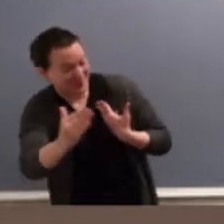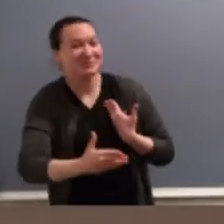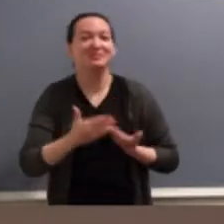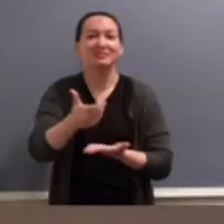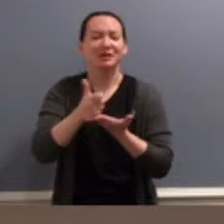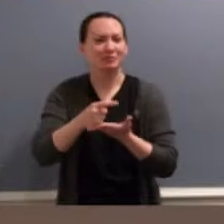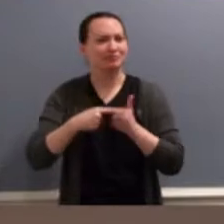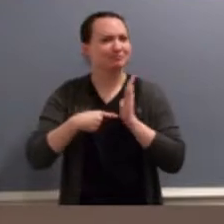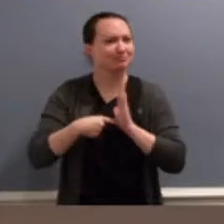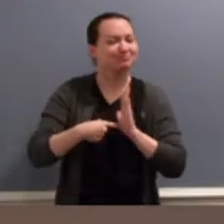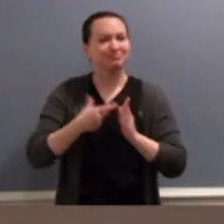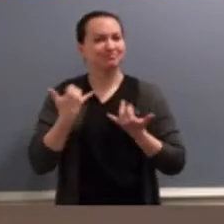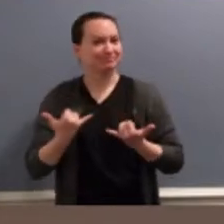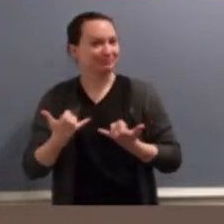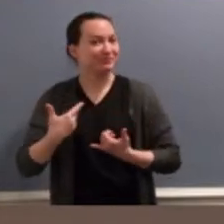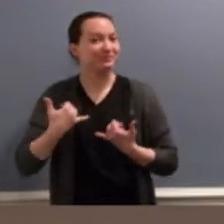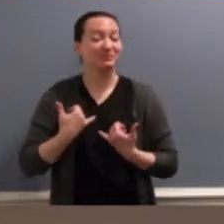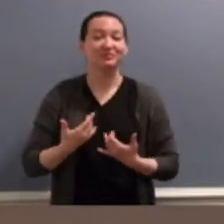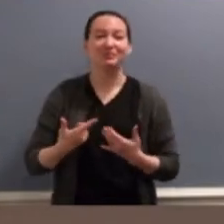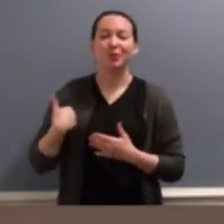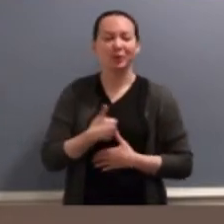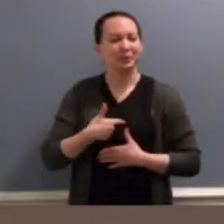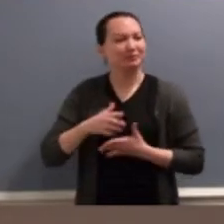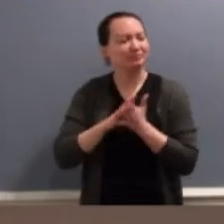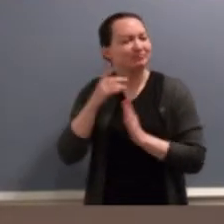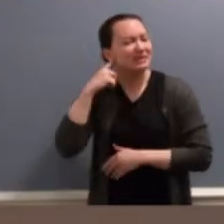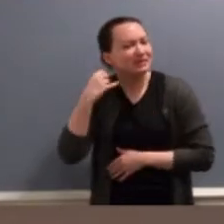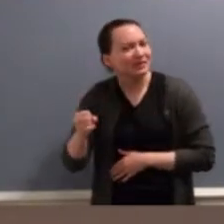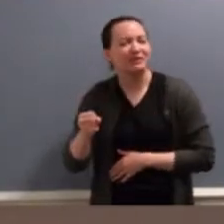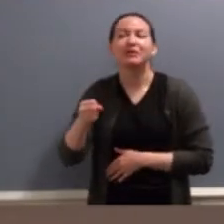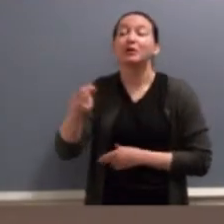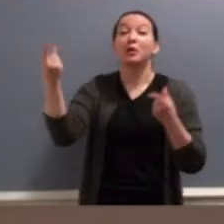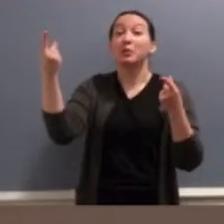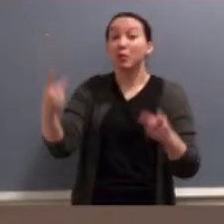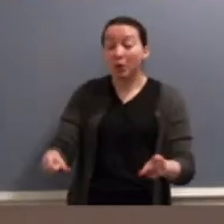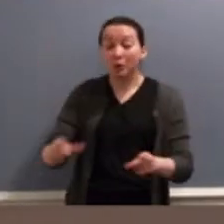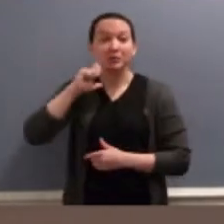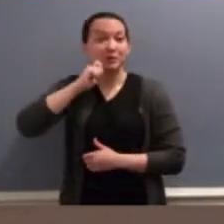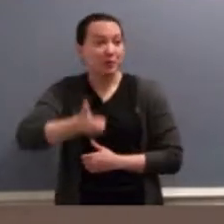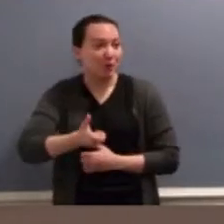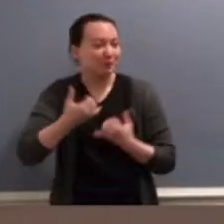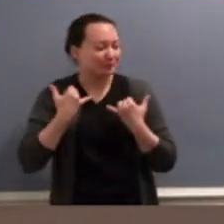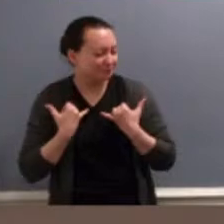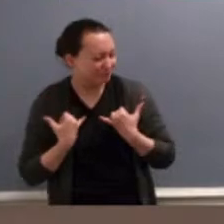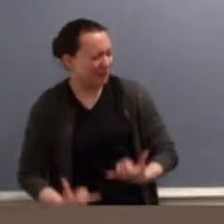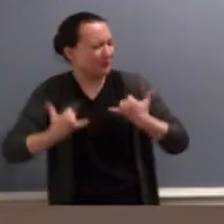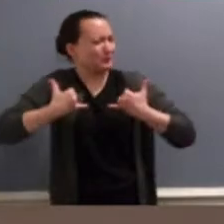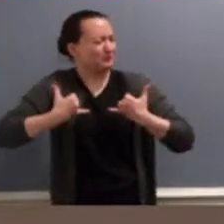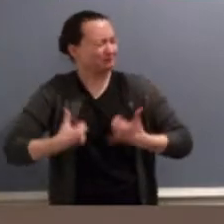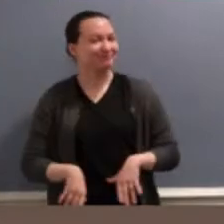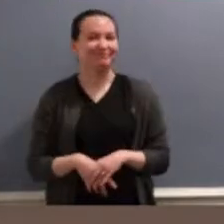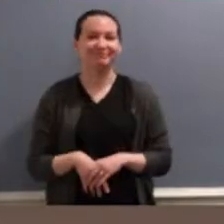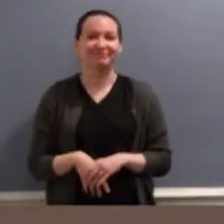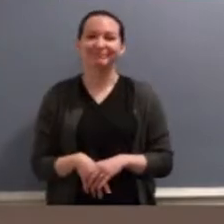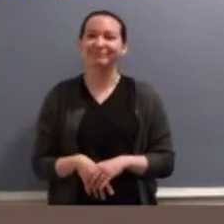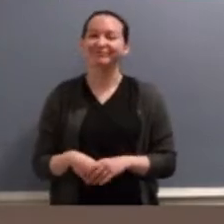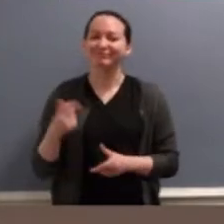in sales and right now we'll say Silverton tomorrow now so we're going to go with that